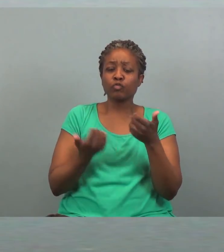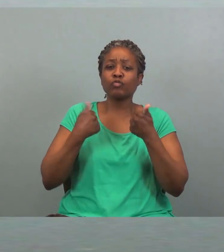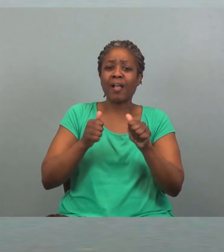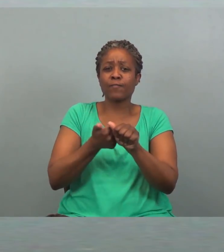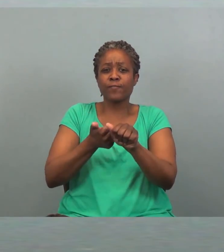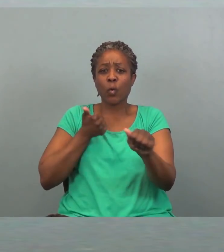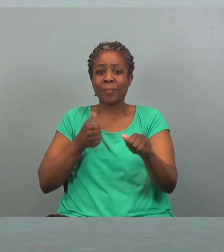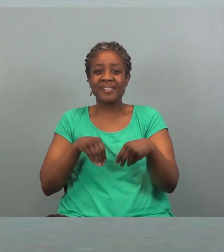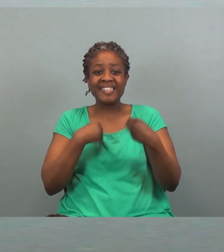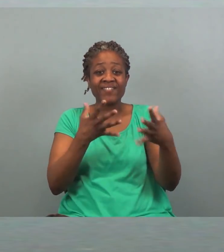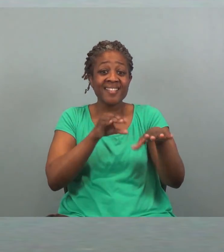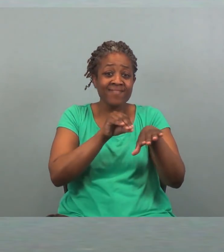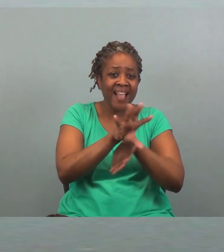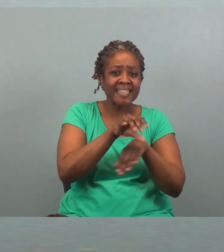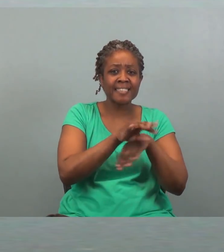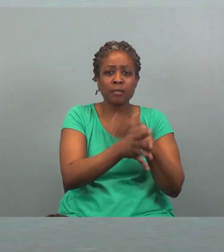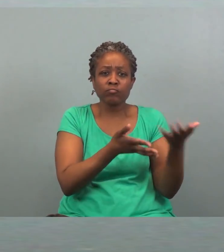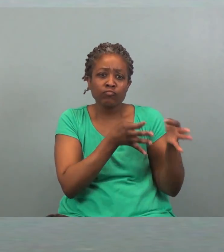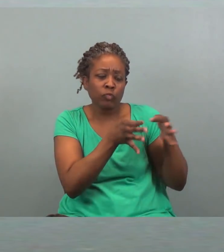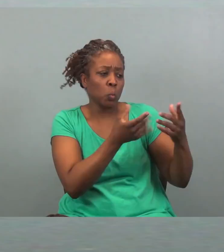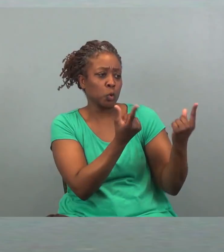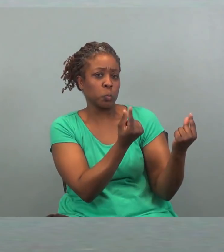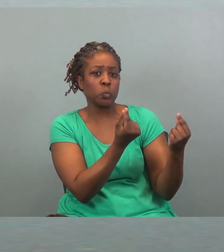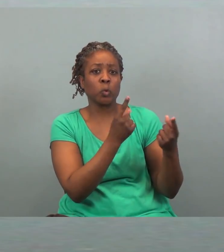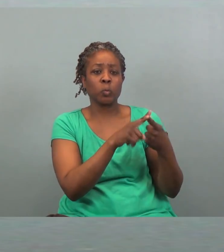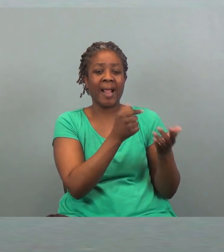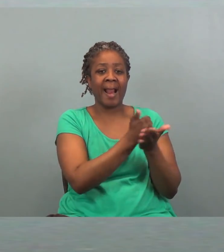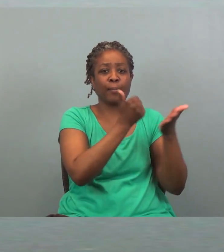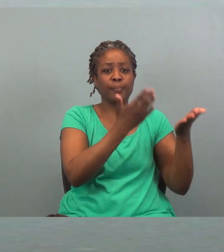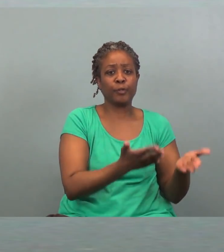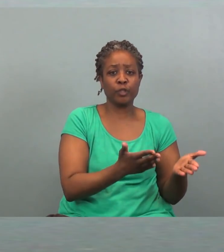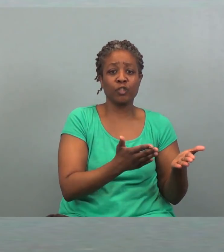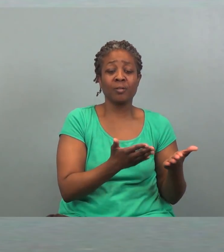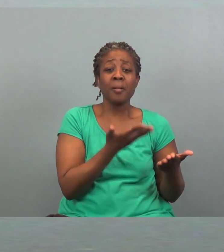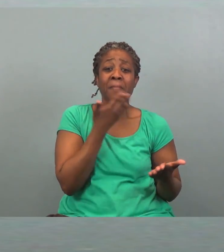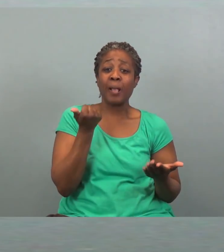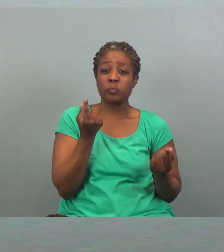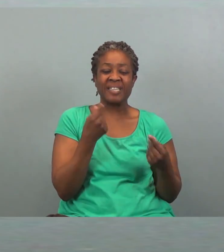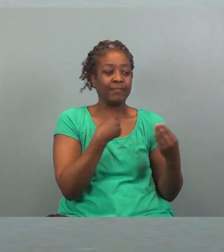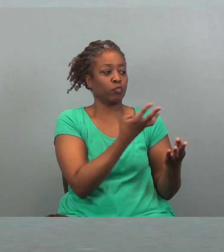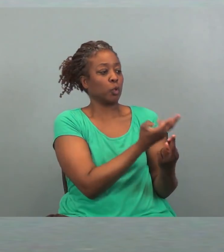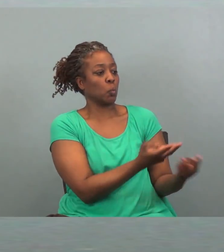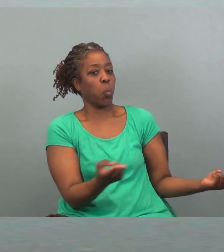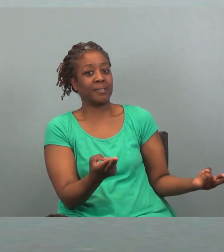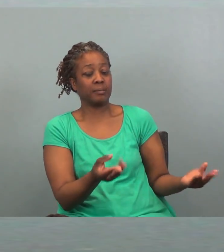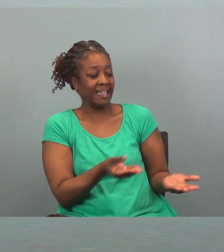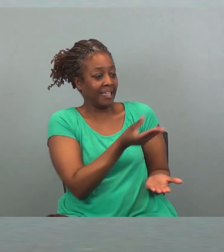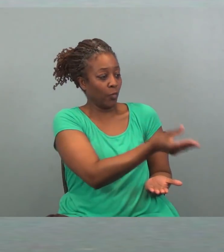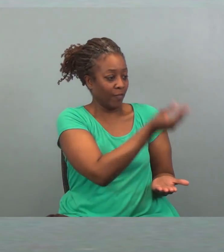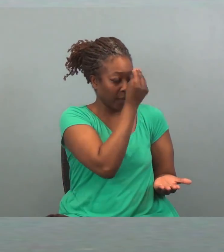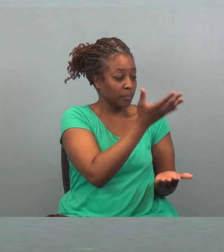As an interpreter in the situation, avoid advising the helper of what to do. Rather, provide them with